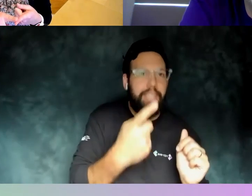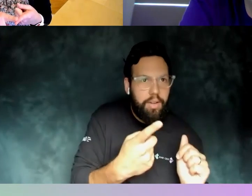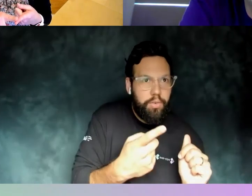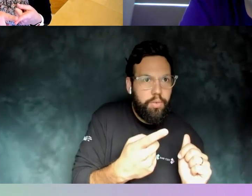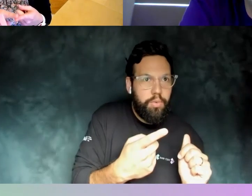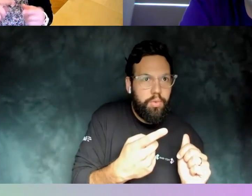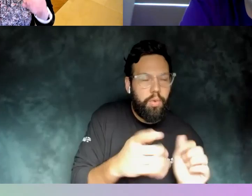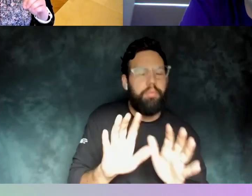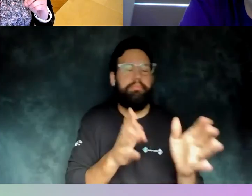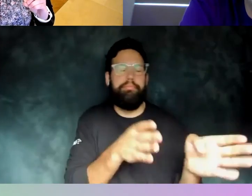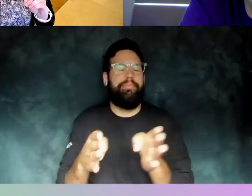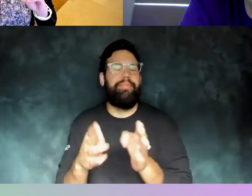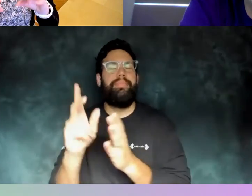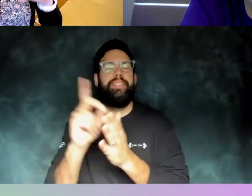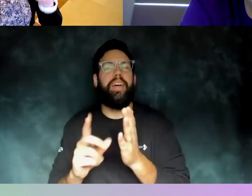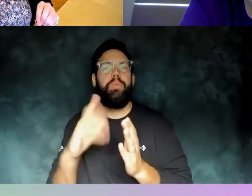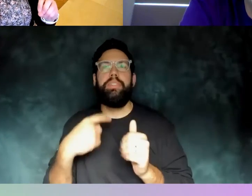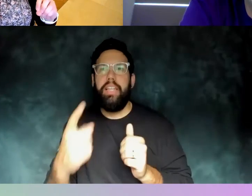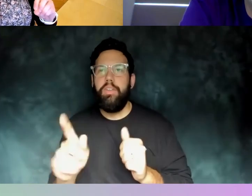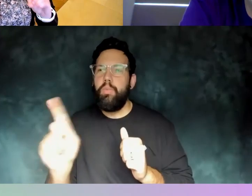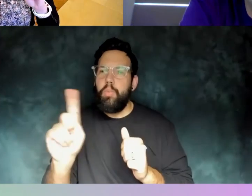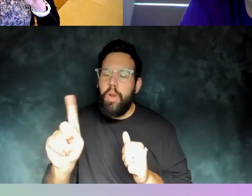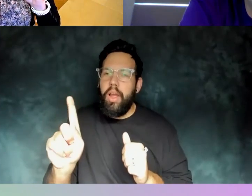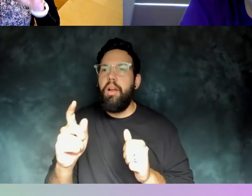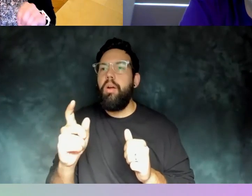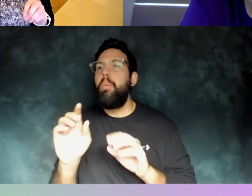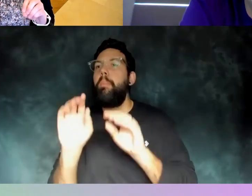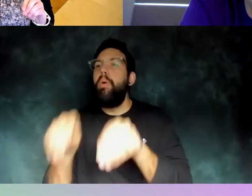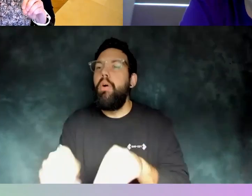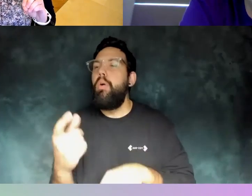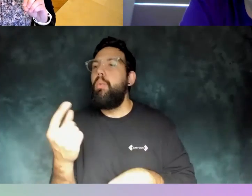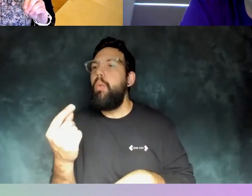into the workflow and now you are adding, and that cumulative effect overtime is going to